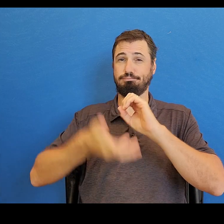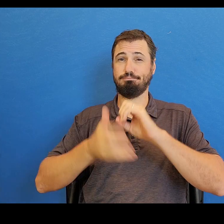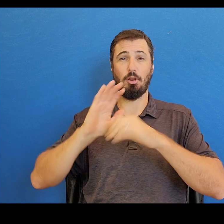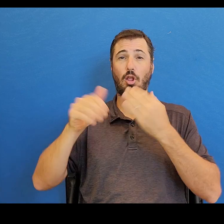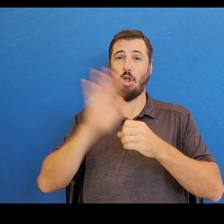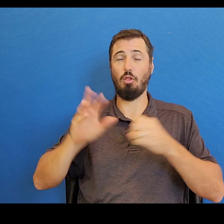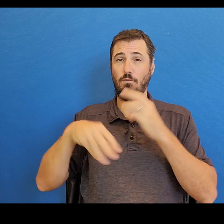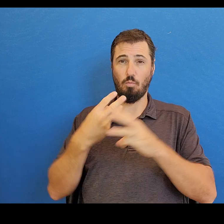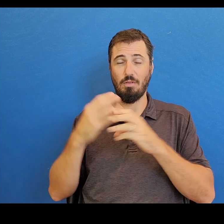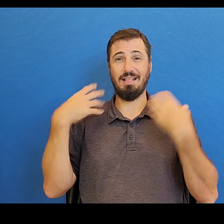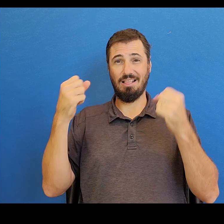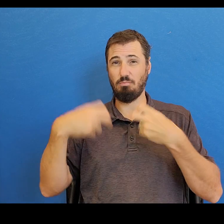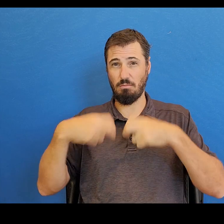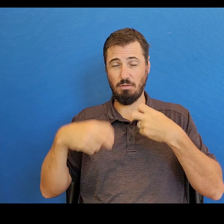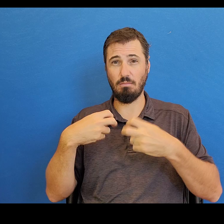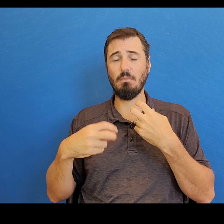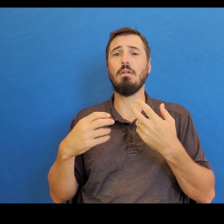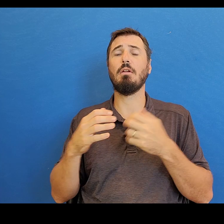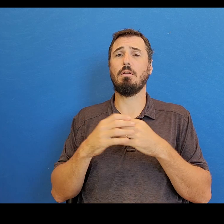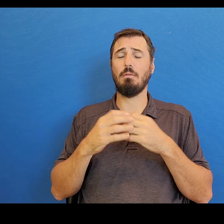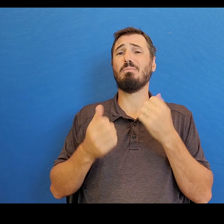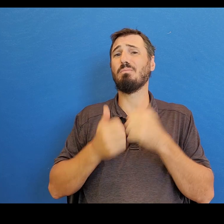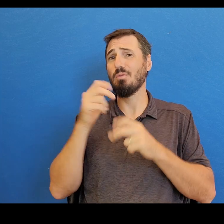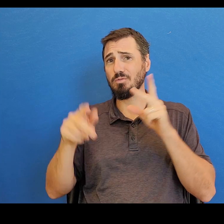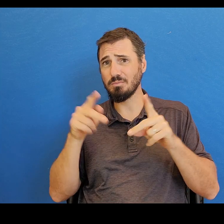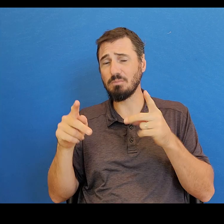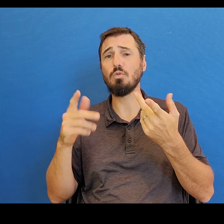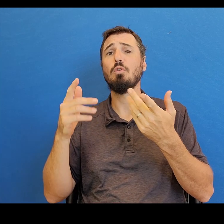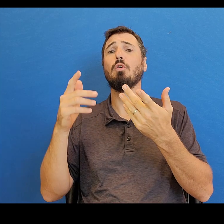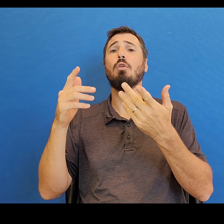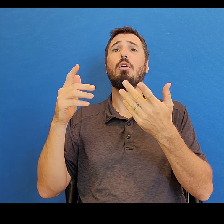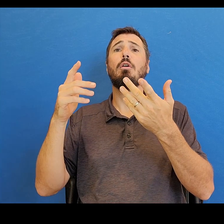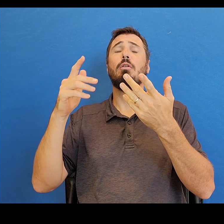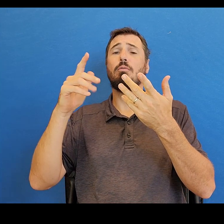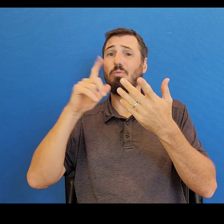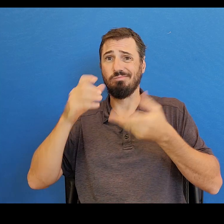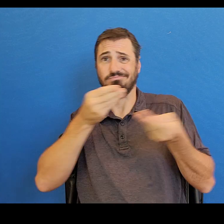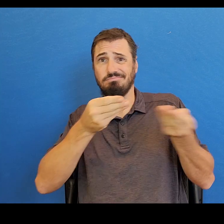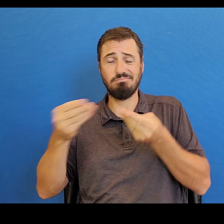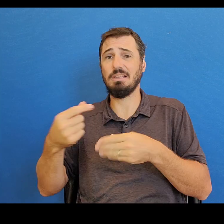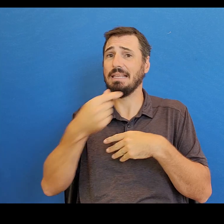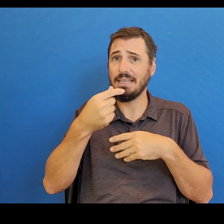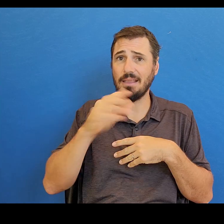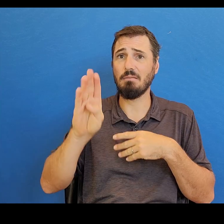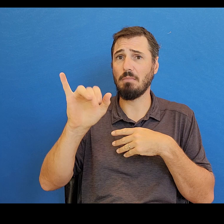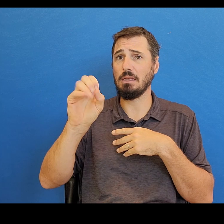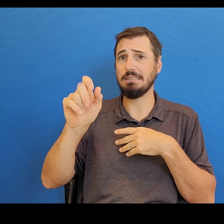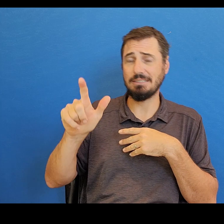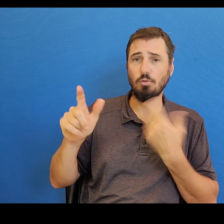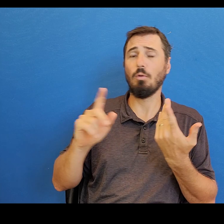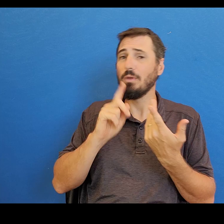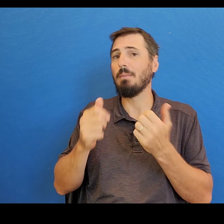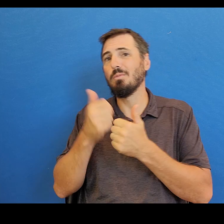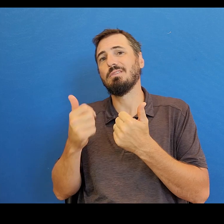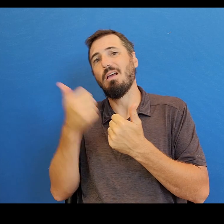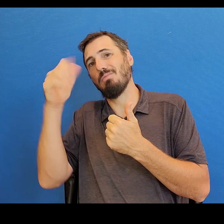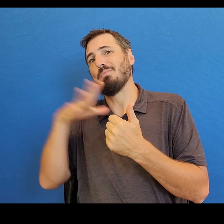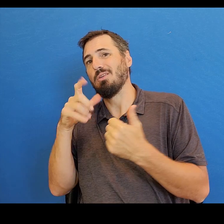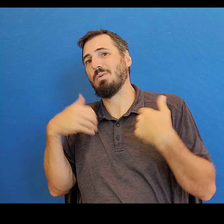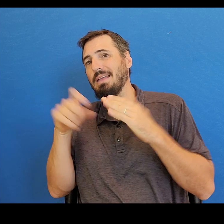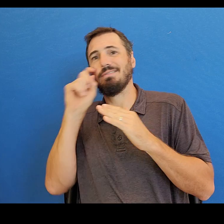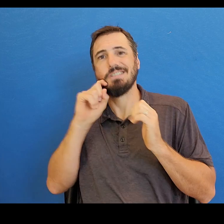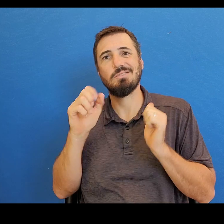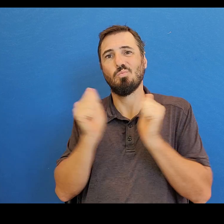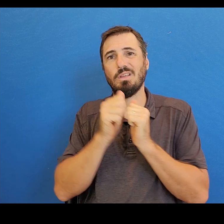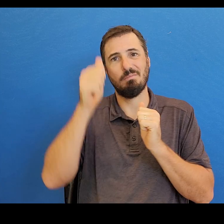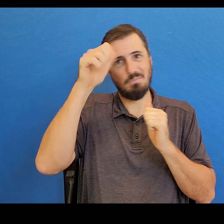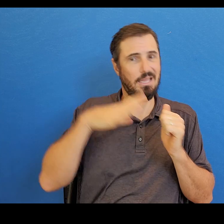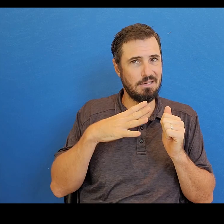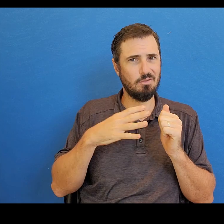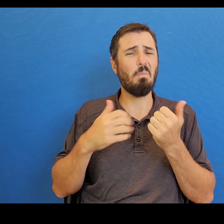Nationwide and in Hawai‘i, the current cases are primarily spreading among social networks of gay, bisexual, and other men who have sex with men. The risk to most Hawaiʻi residents remains